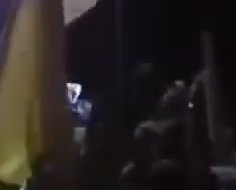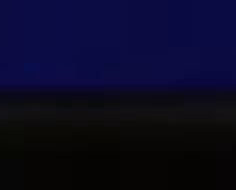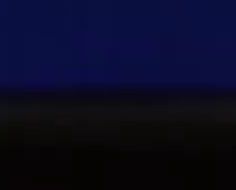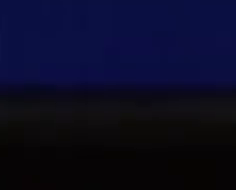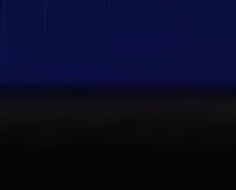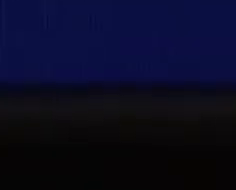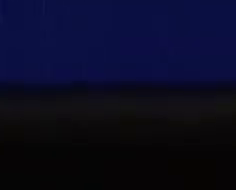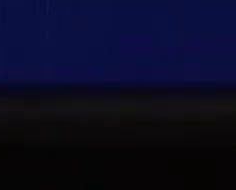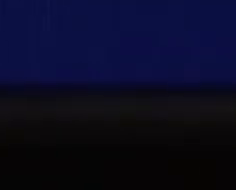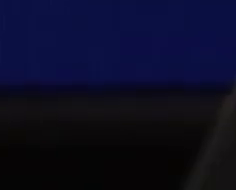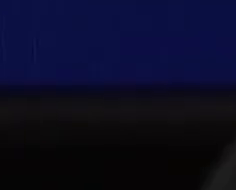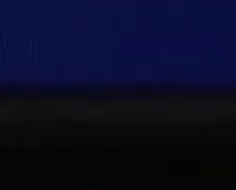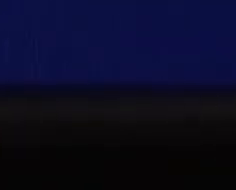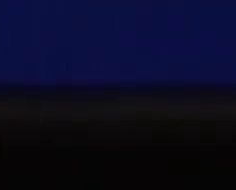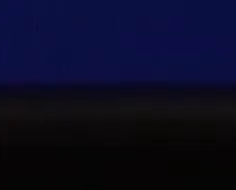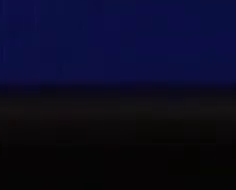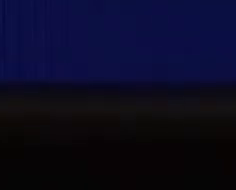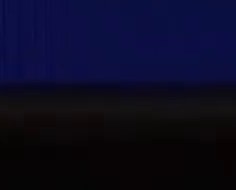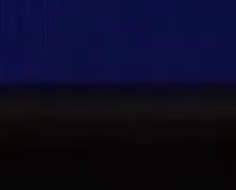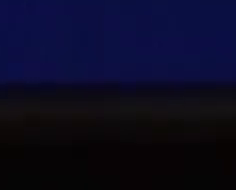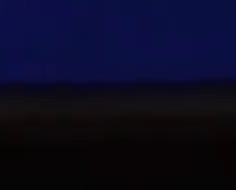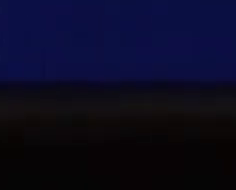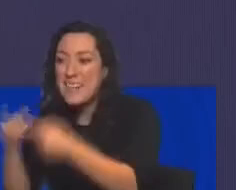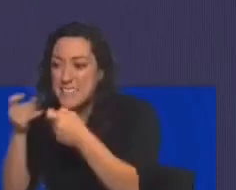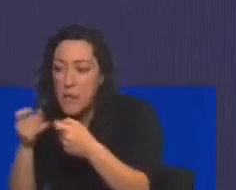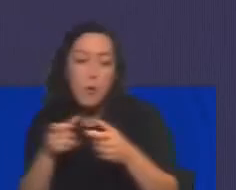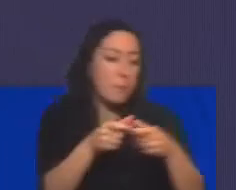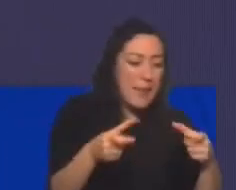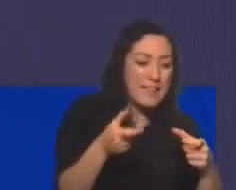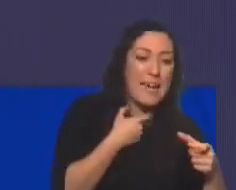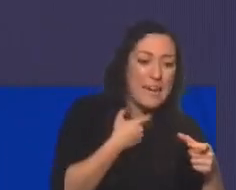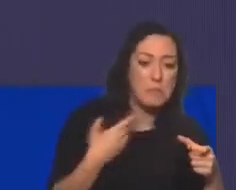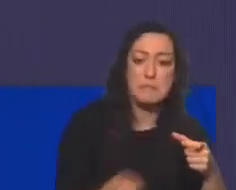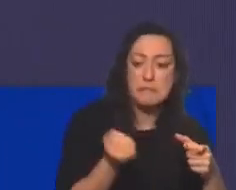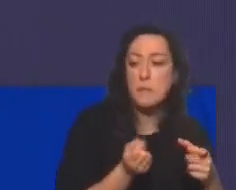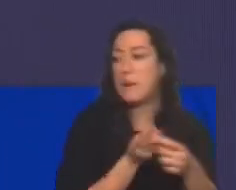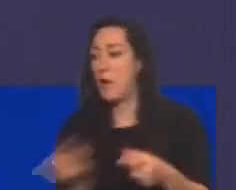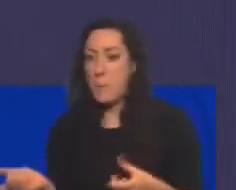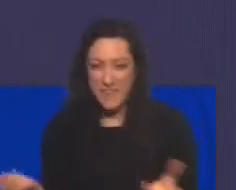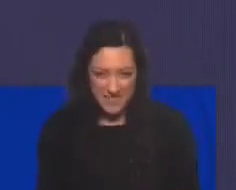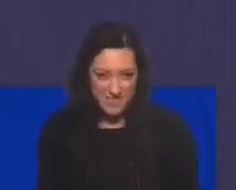on the interest rates and income are wrong. And this is interesting because if it's